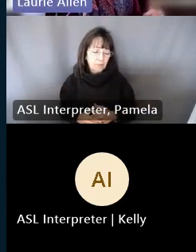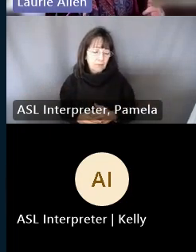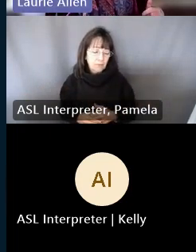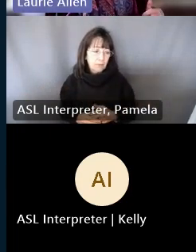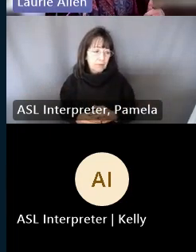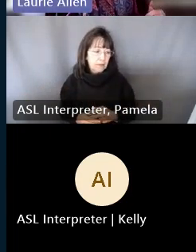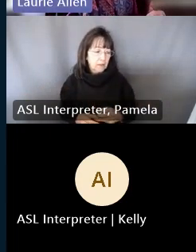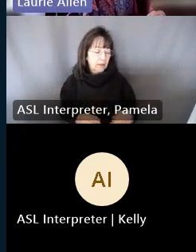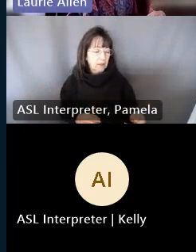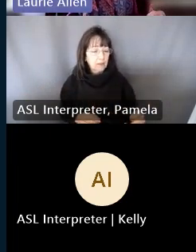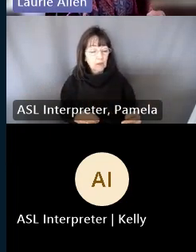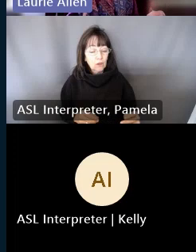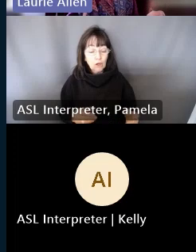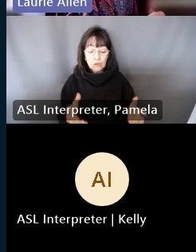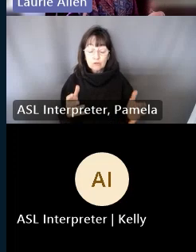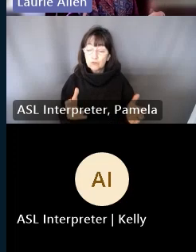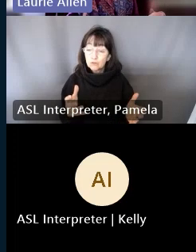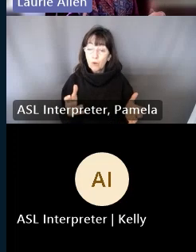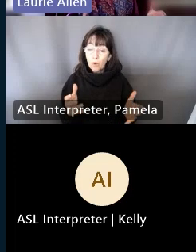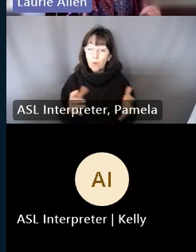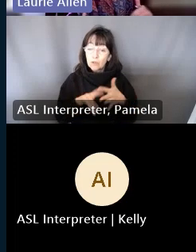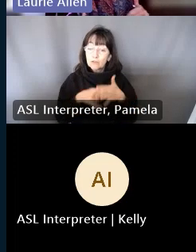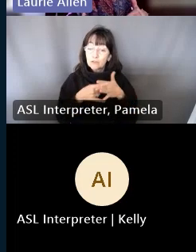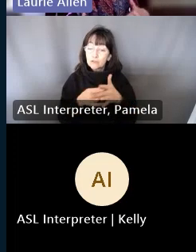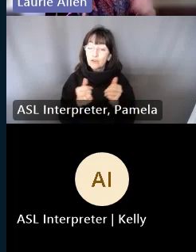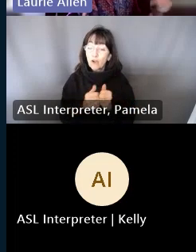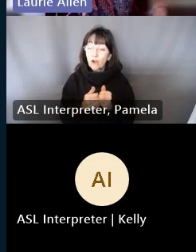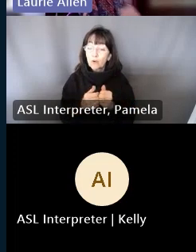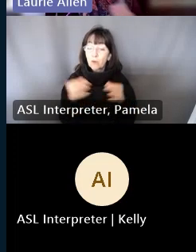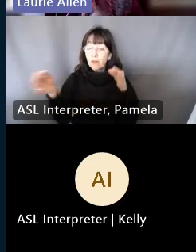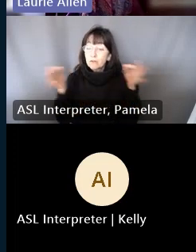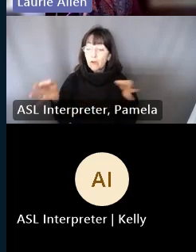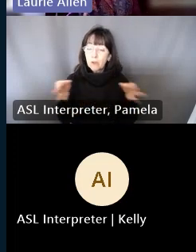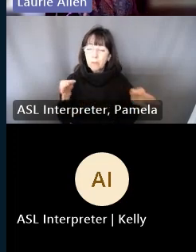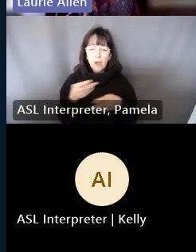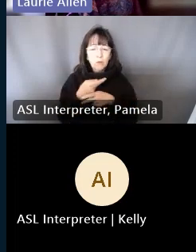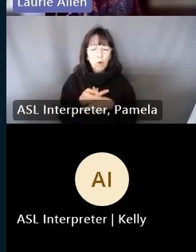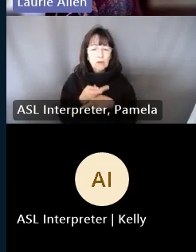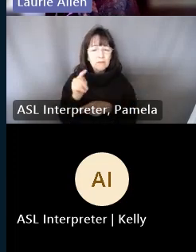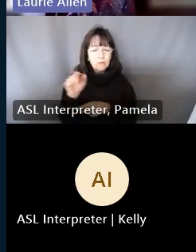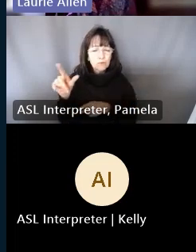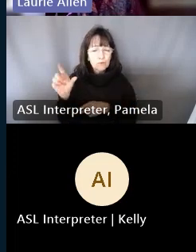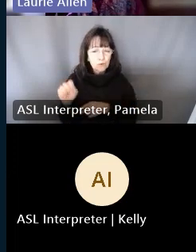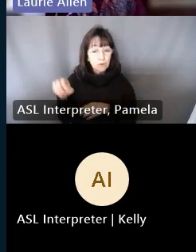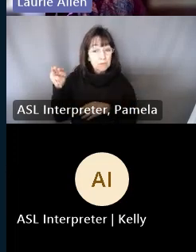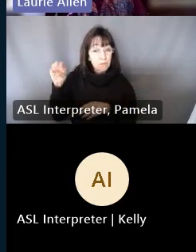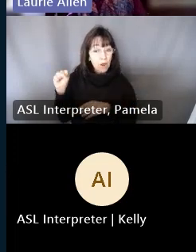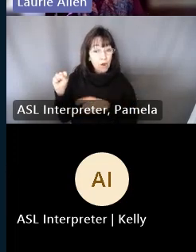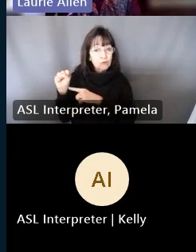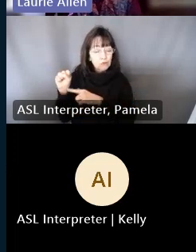So let's start with talking about some productivity tools. So at Microsoft we take a “build it in, not bolted on” approach.